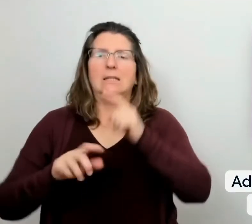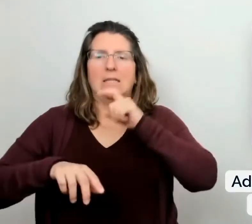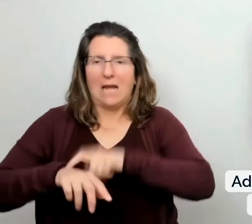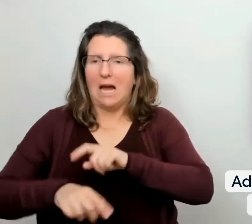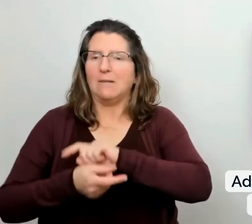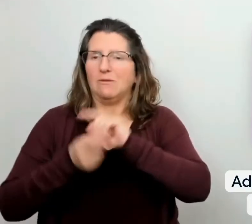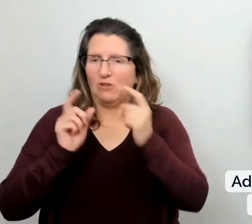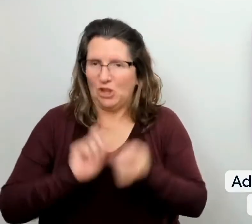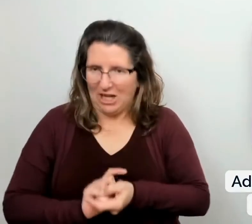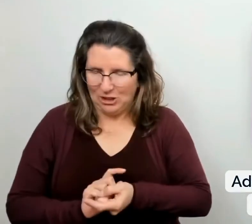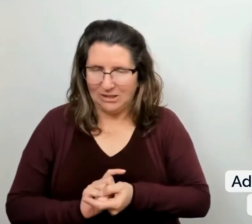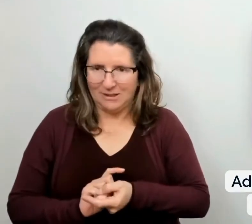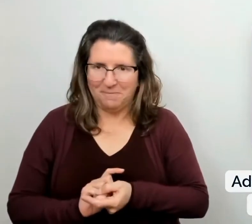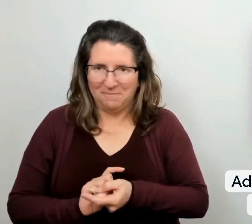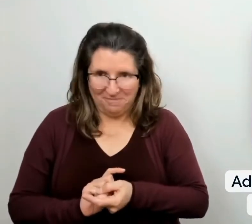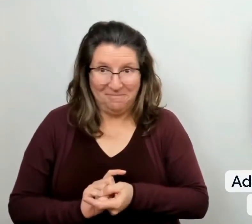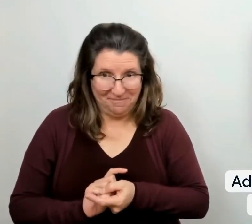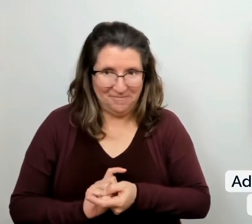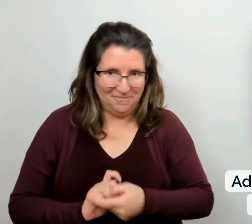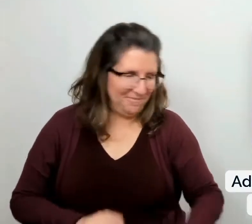Times they are a-changing!